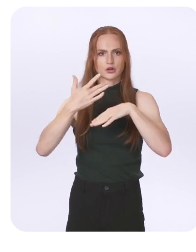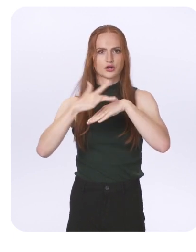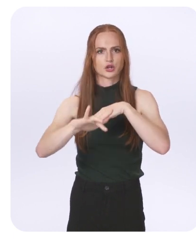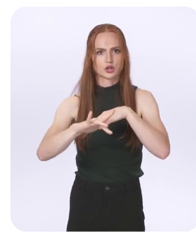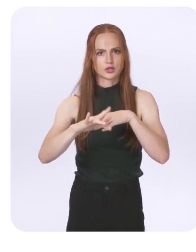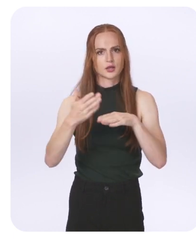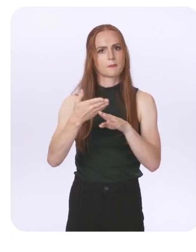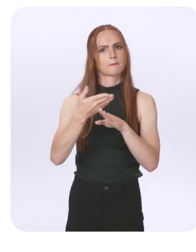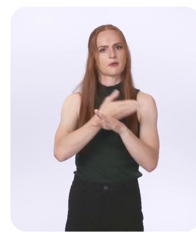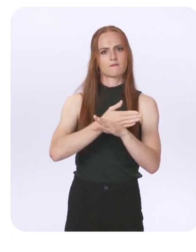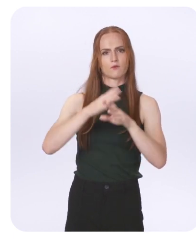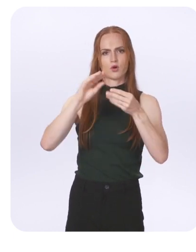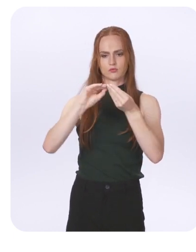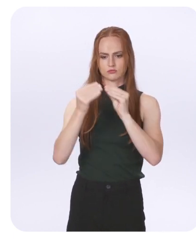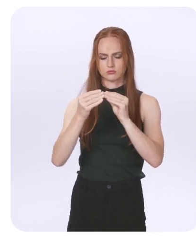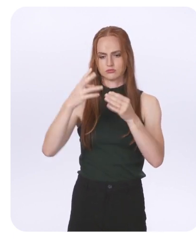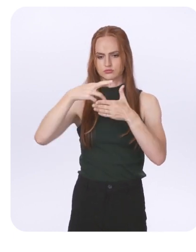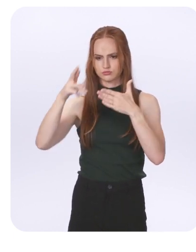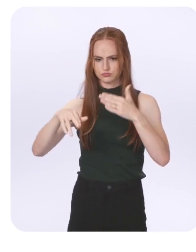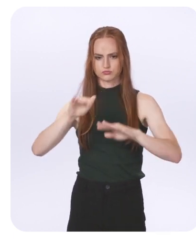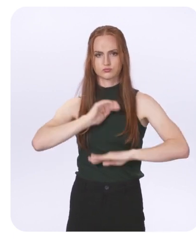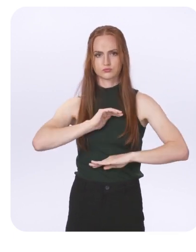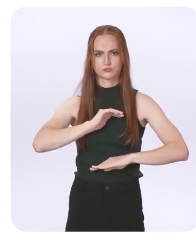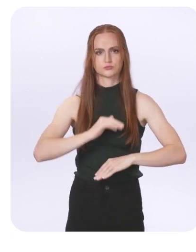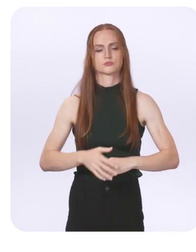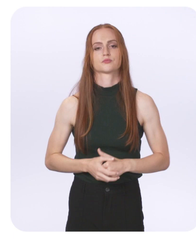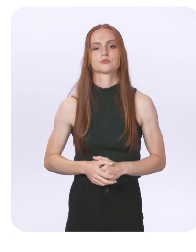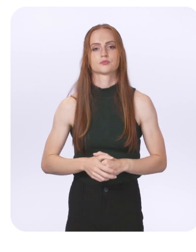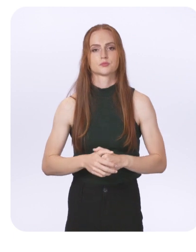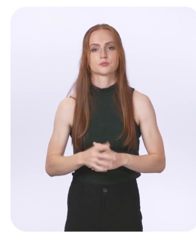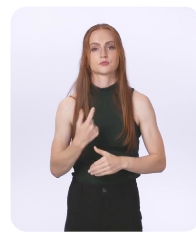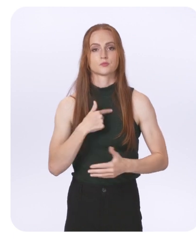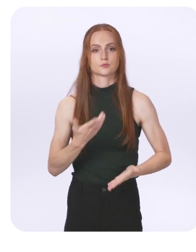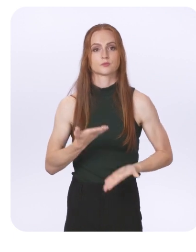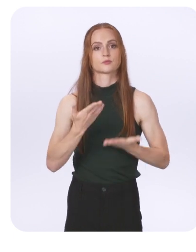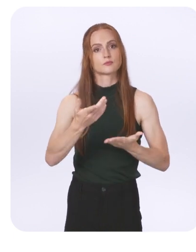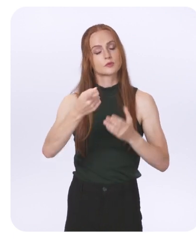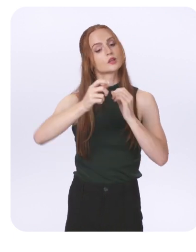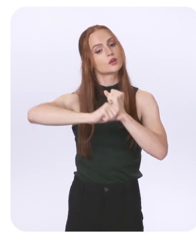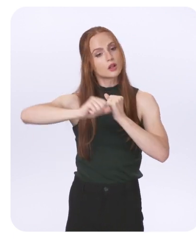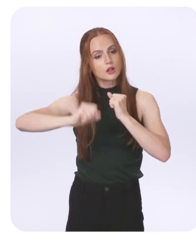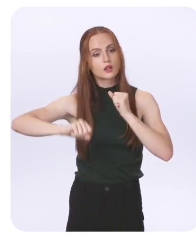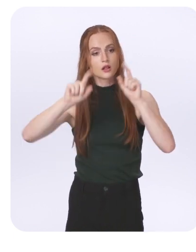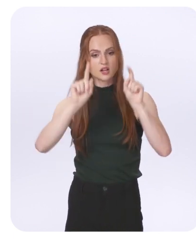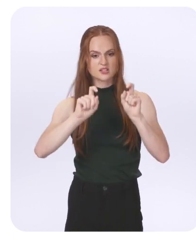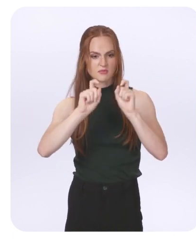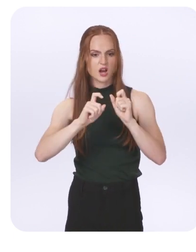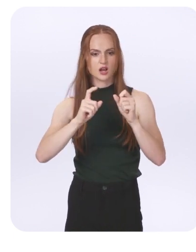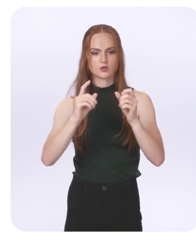The next tool that should be familiar with many of you is Try Before You Buy, which we launched last year around this time.